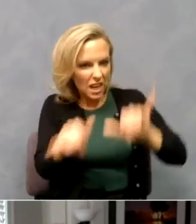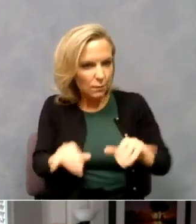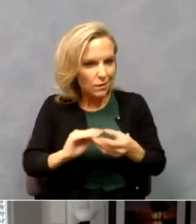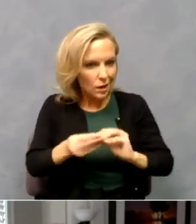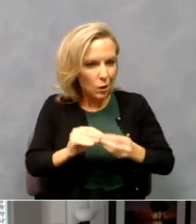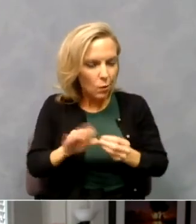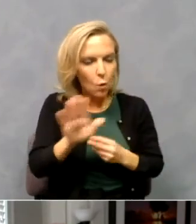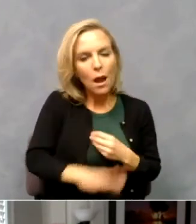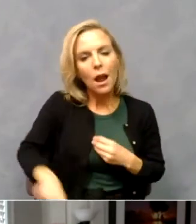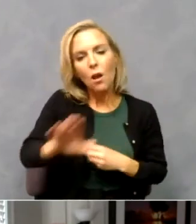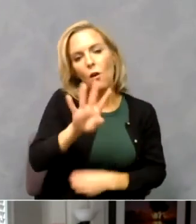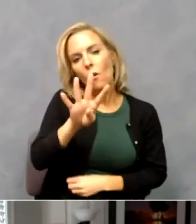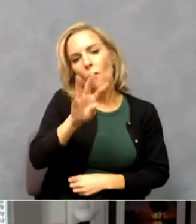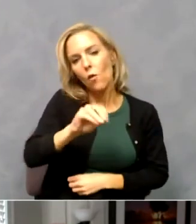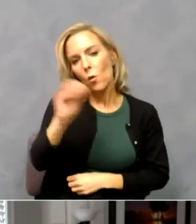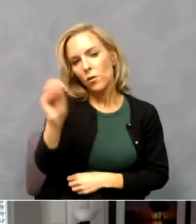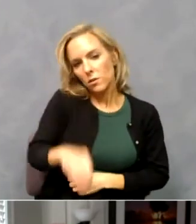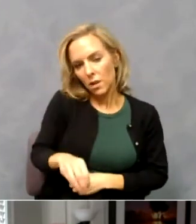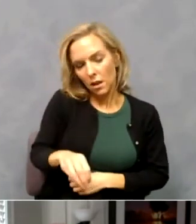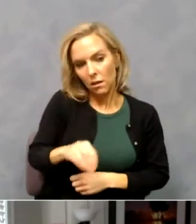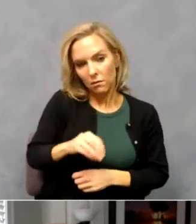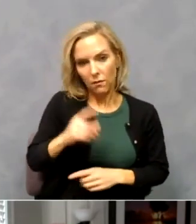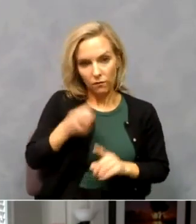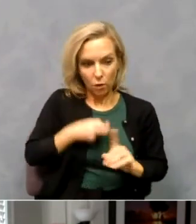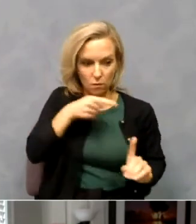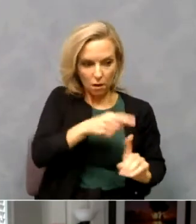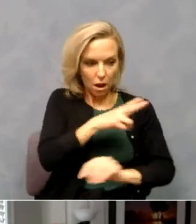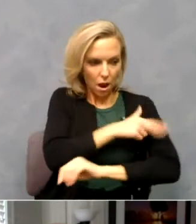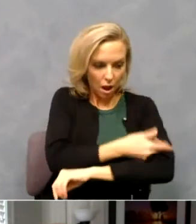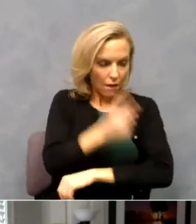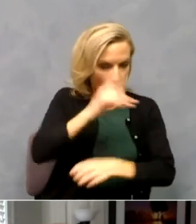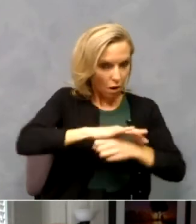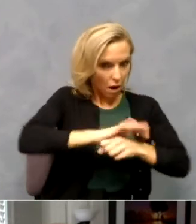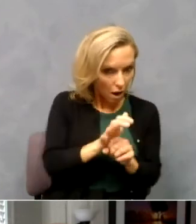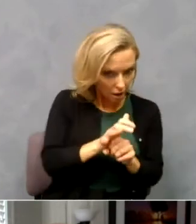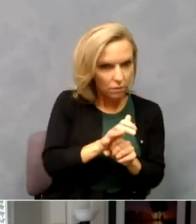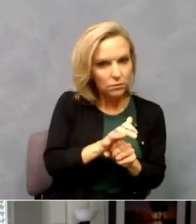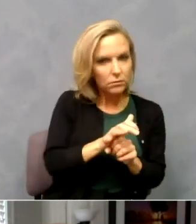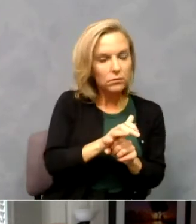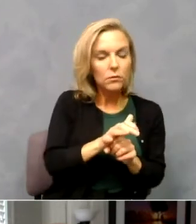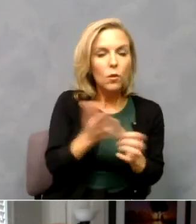all of our hospitalizations for Kobe it are in persons over the age of 70 even